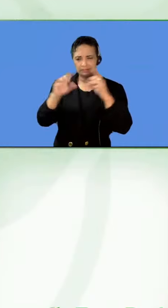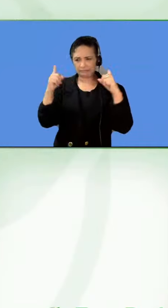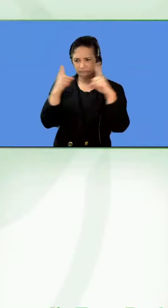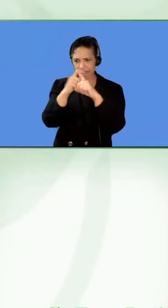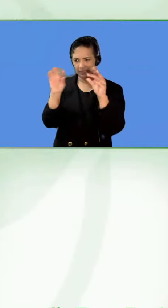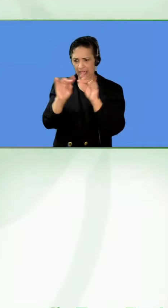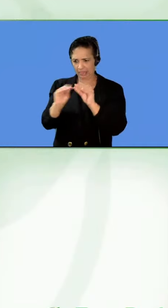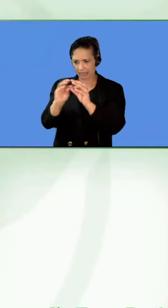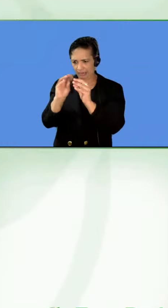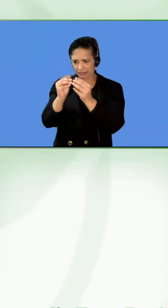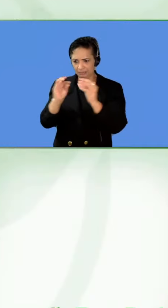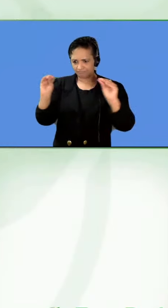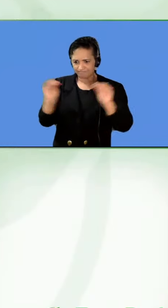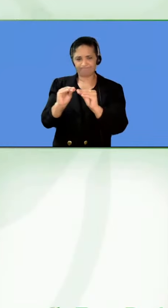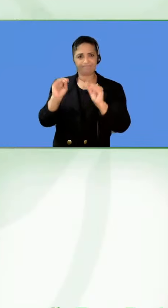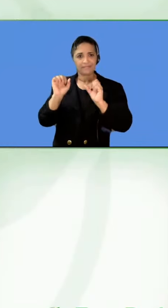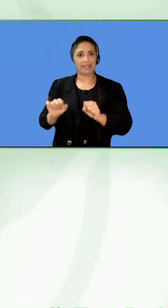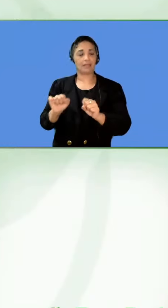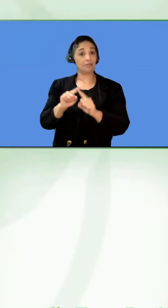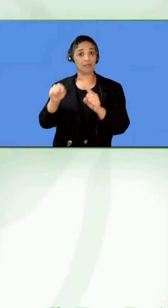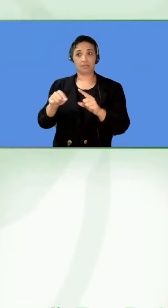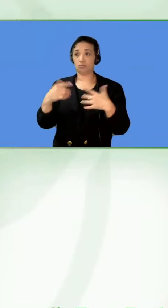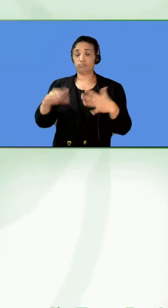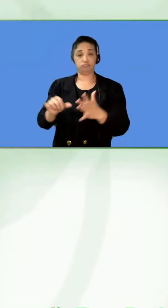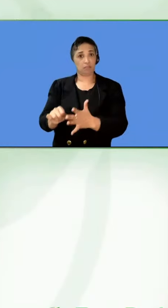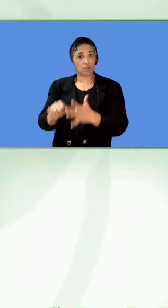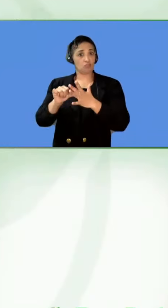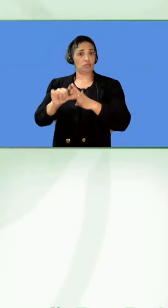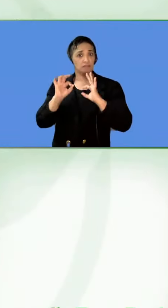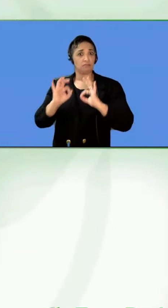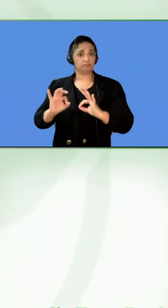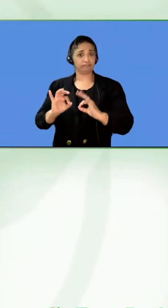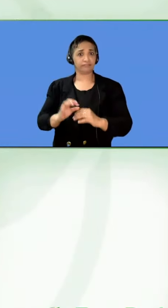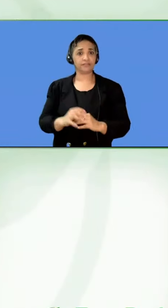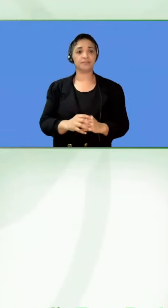It's really impressive. So thank you.